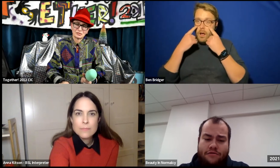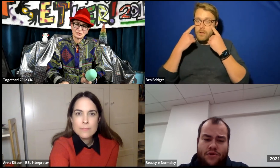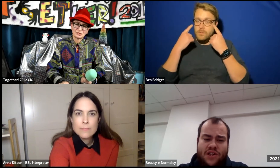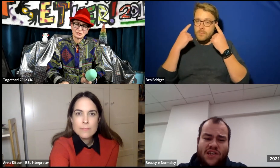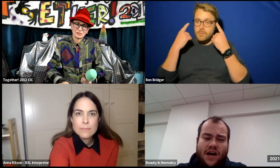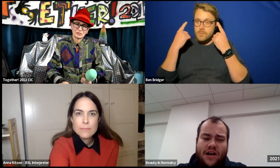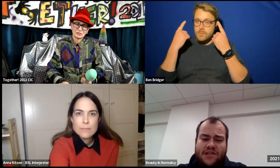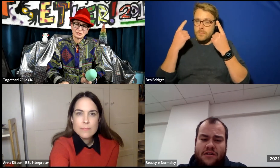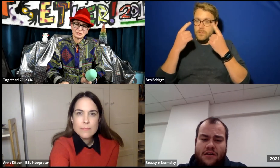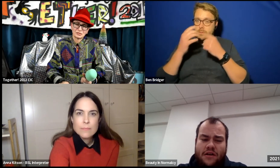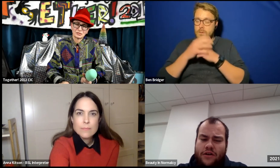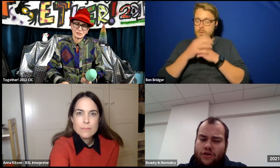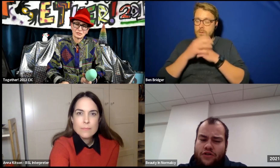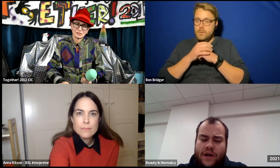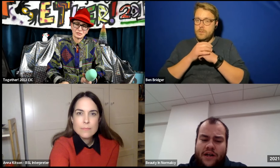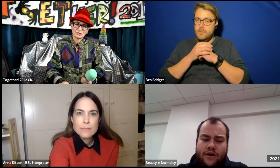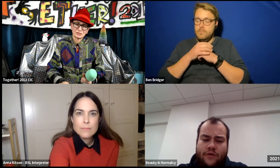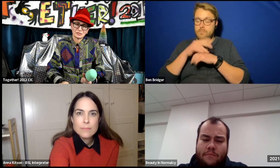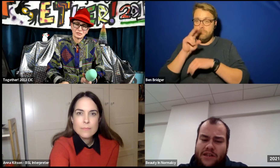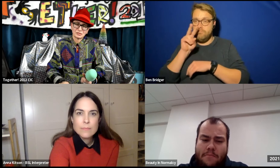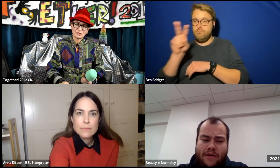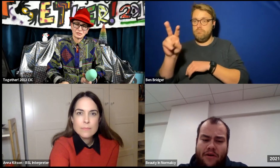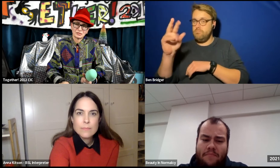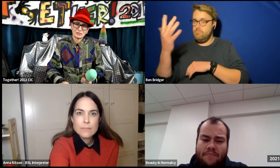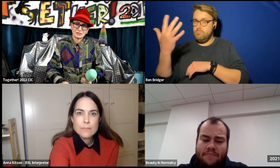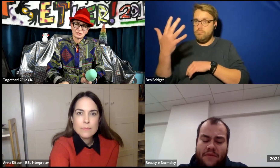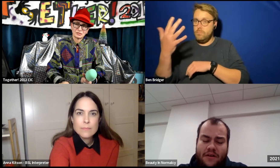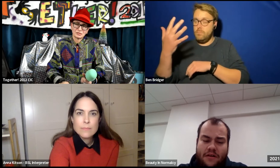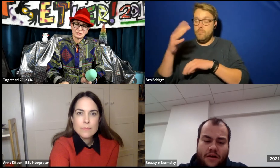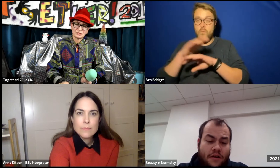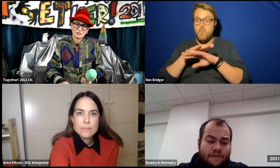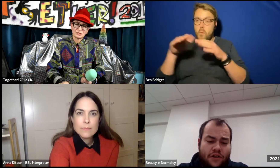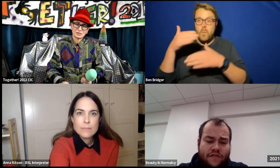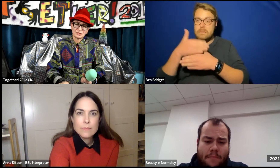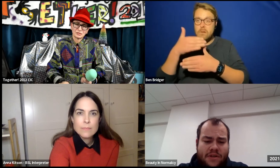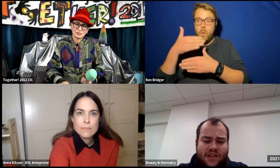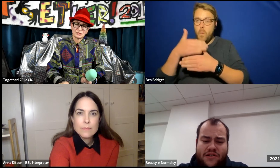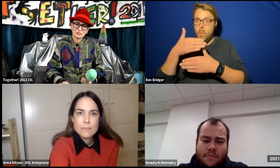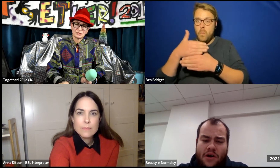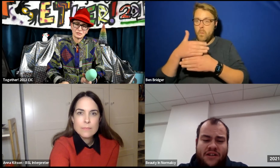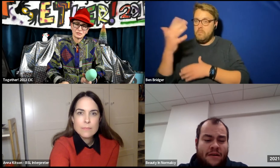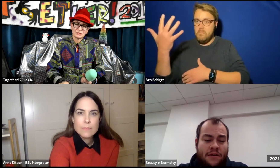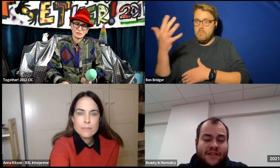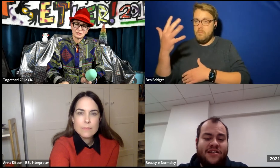the glass, not a window but a mirror. Full of emptiness among a desolate